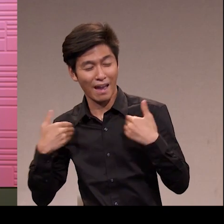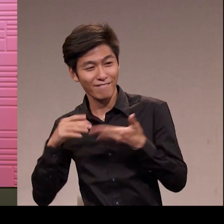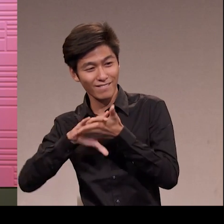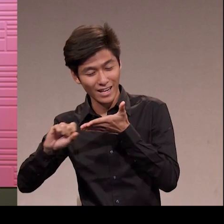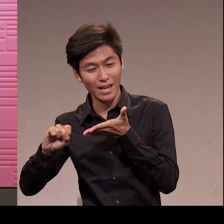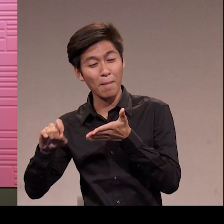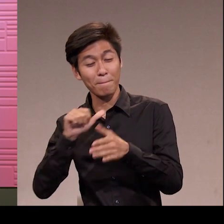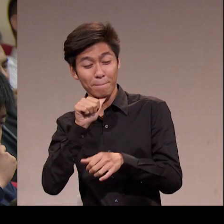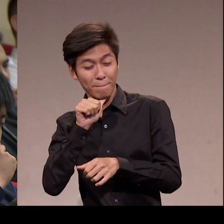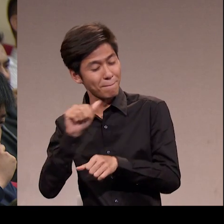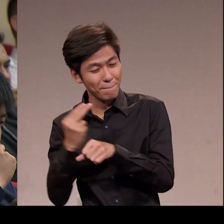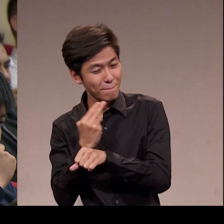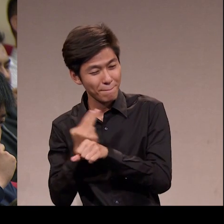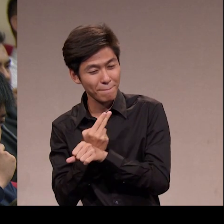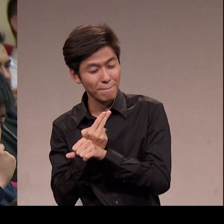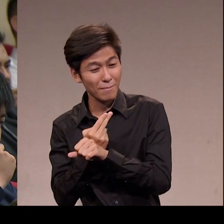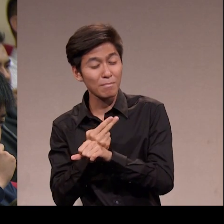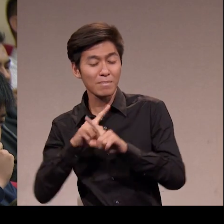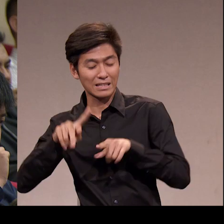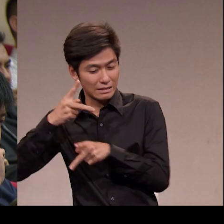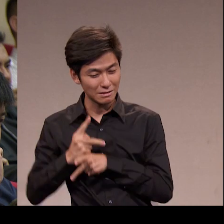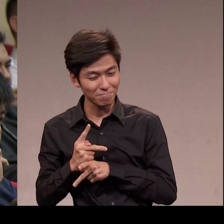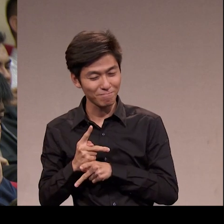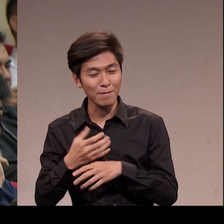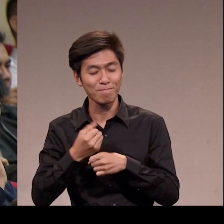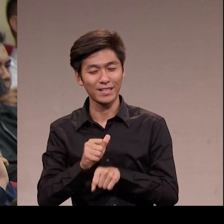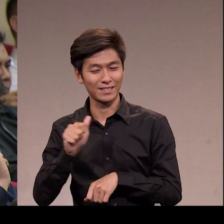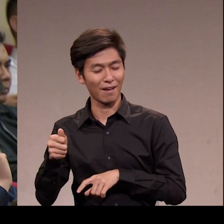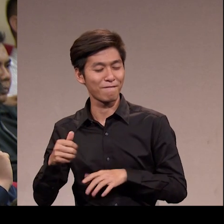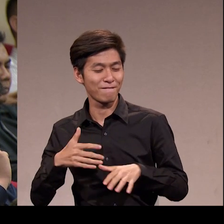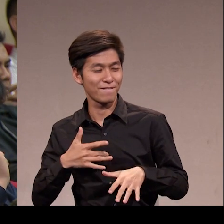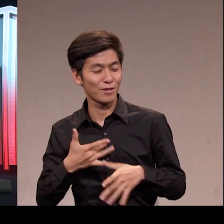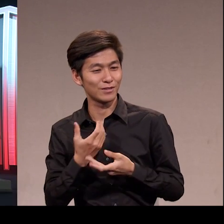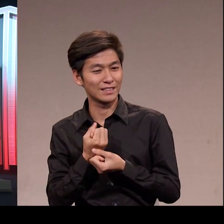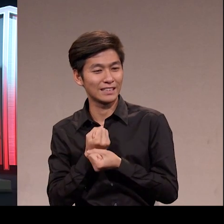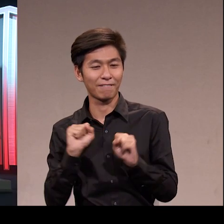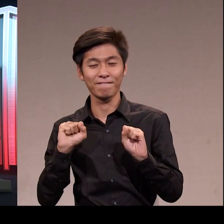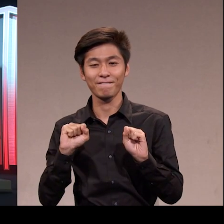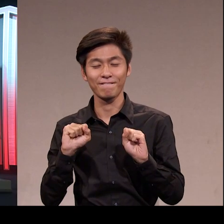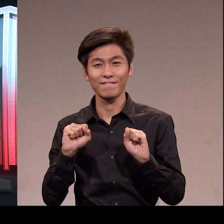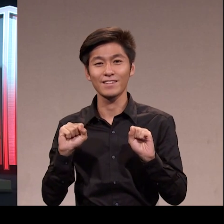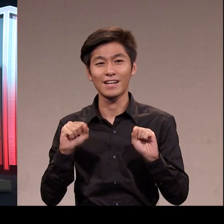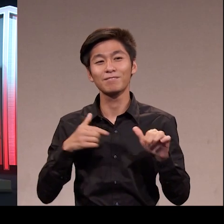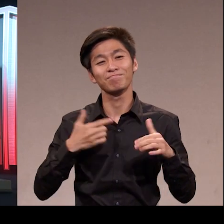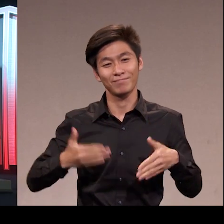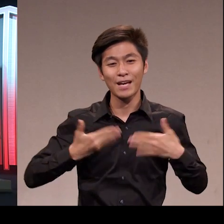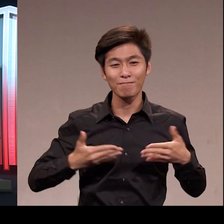They feel safer. I'm encouraged our gesture is practical and helpful for the pioneers.